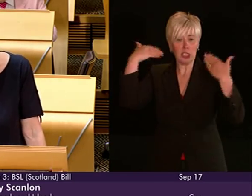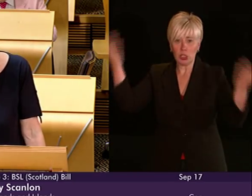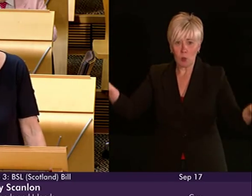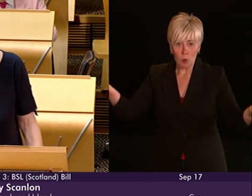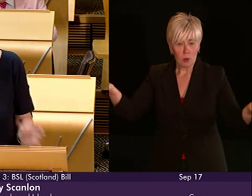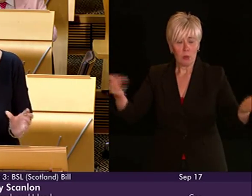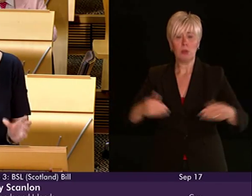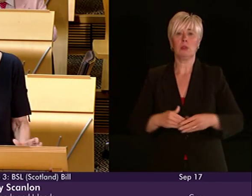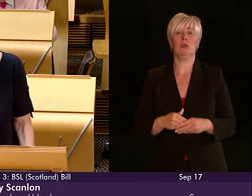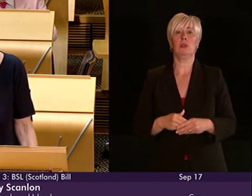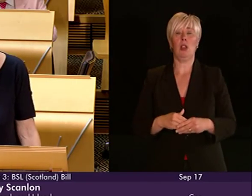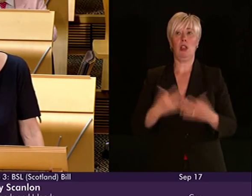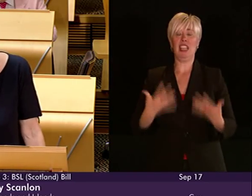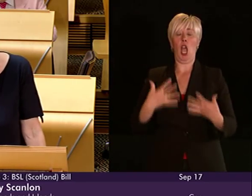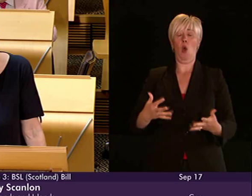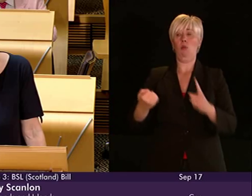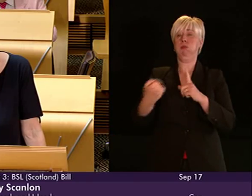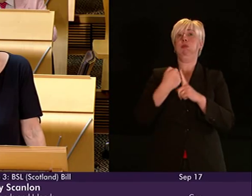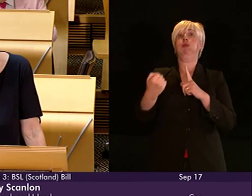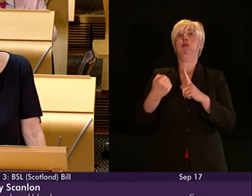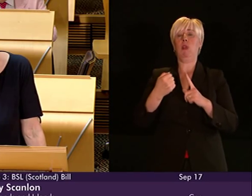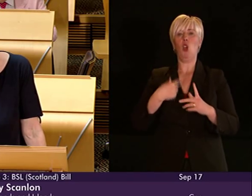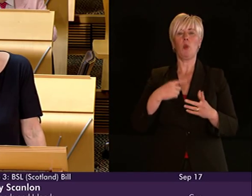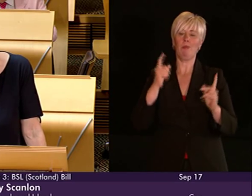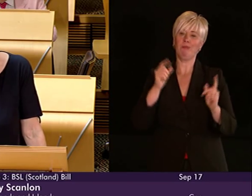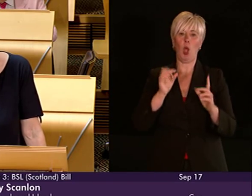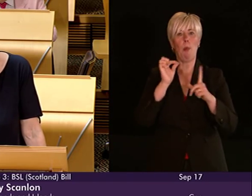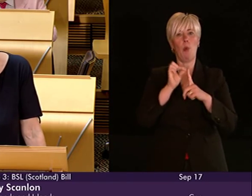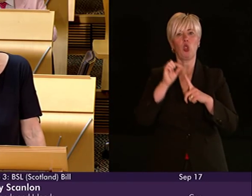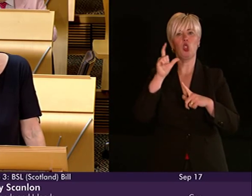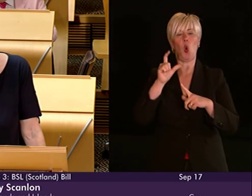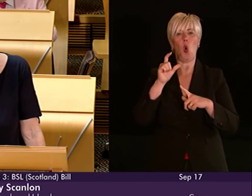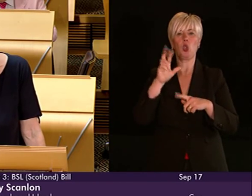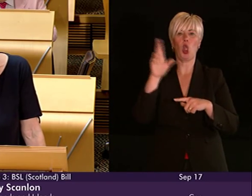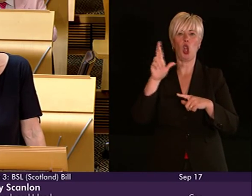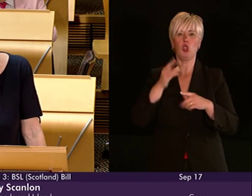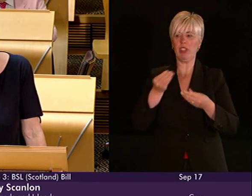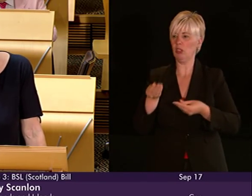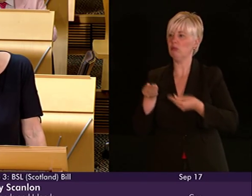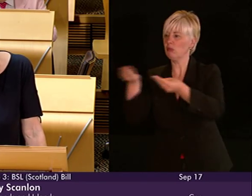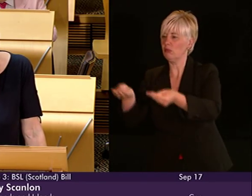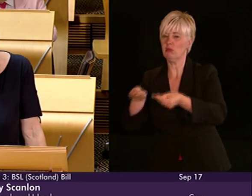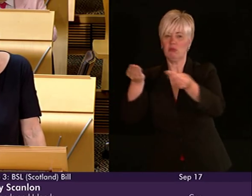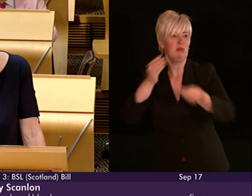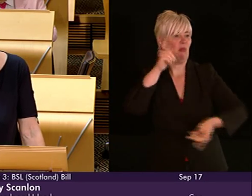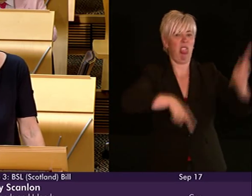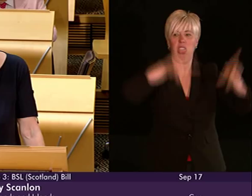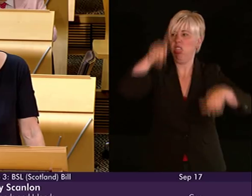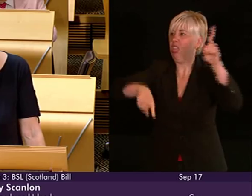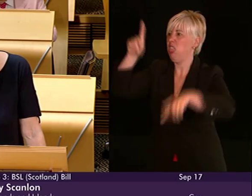Postcode provision certainly applies to family sign language. I understand that there is